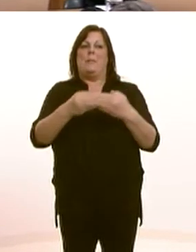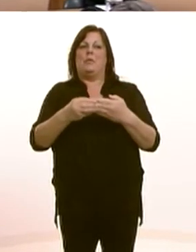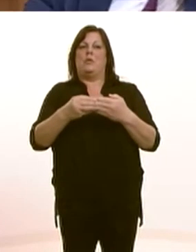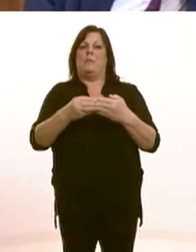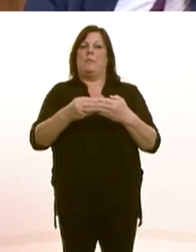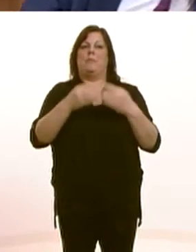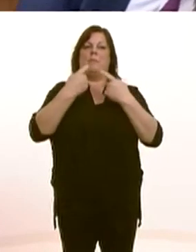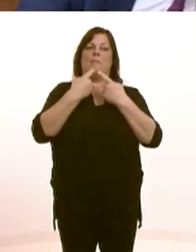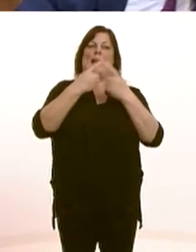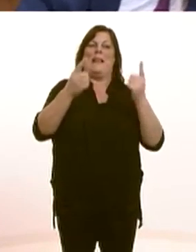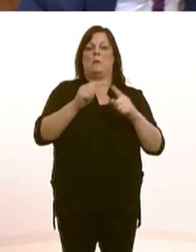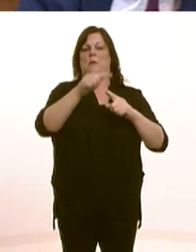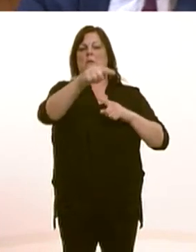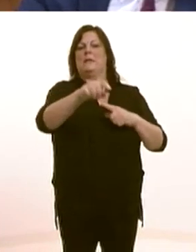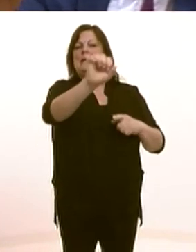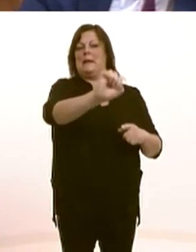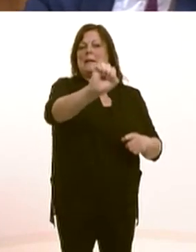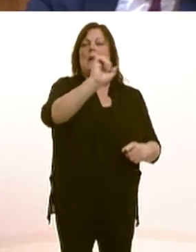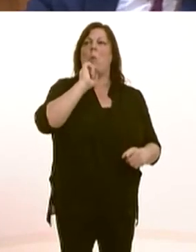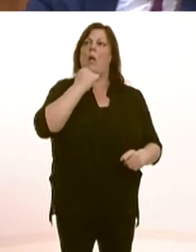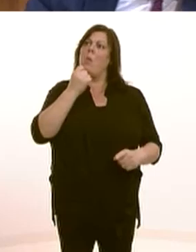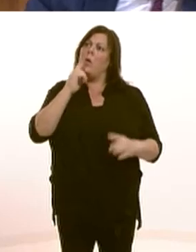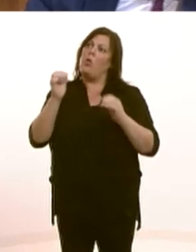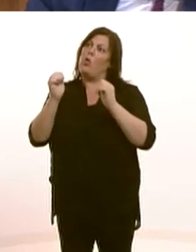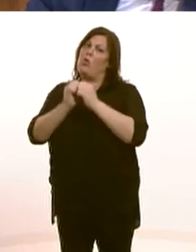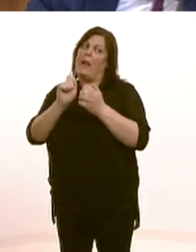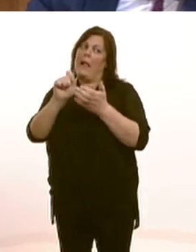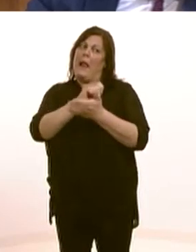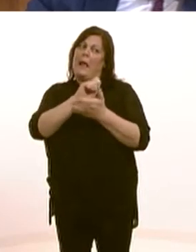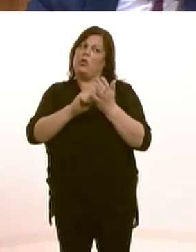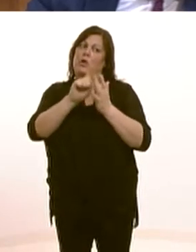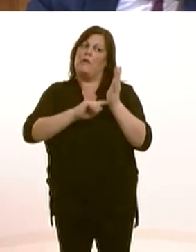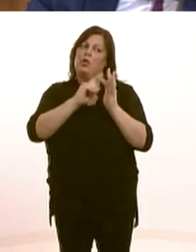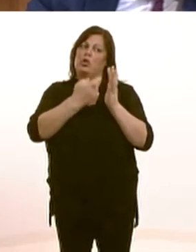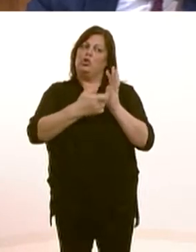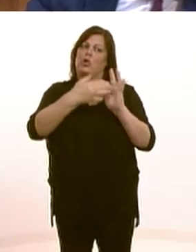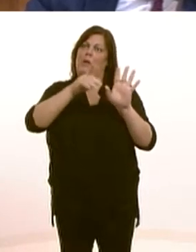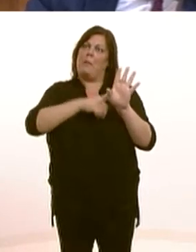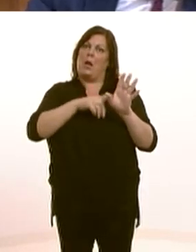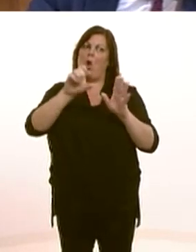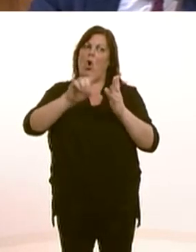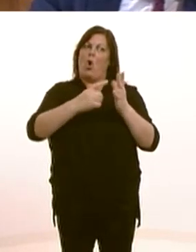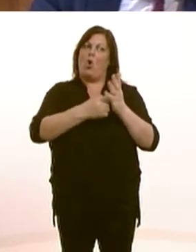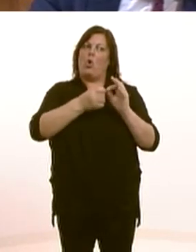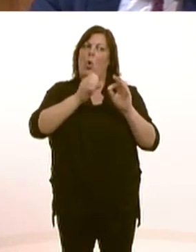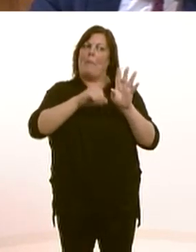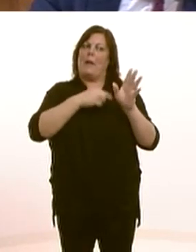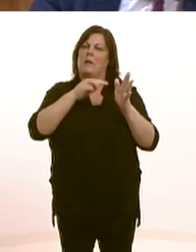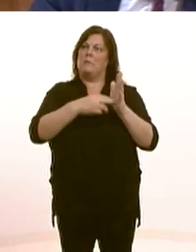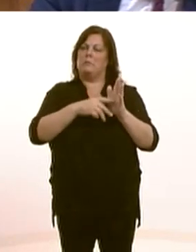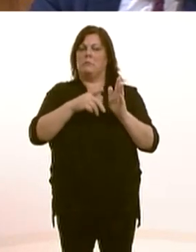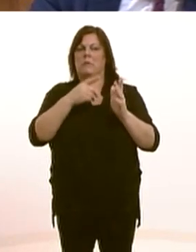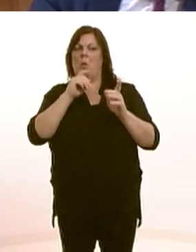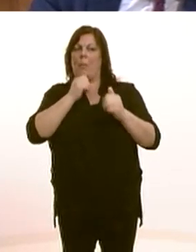Does he agree with me that the election of Jeremy Corbyn as leader of the Labour Party would be very good for Wales, because, in the memorable words of Lord Kinnock, itís